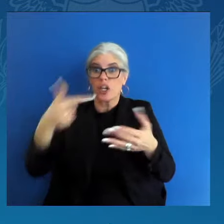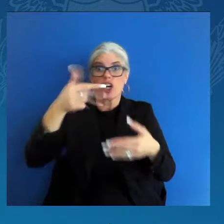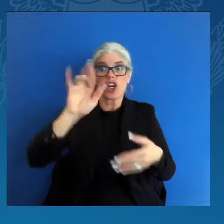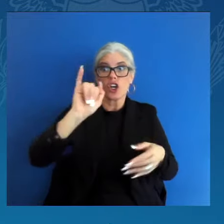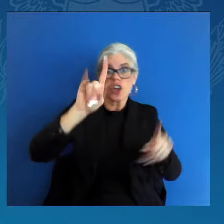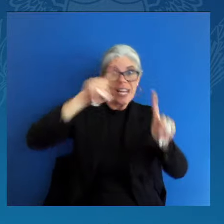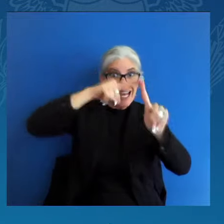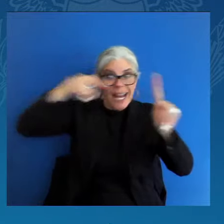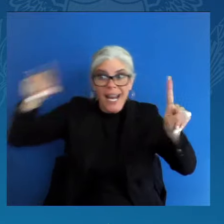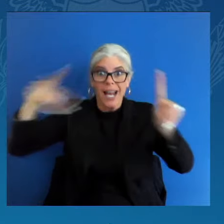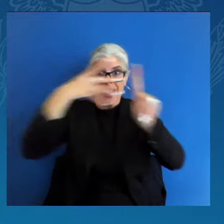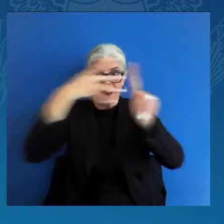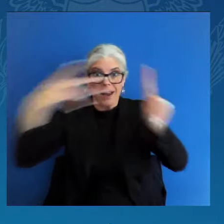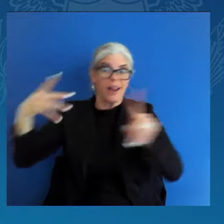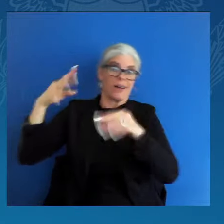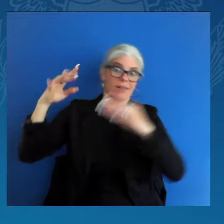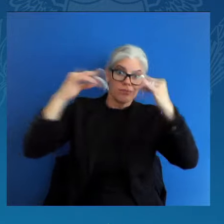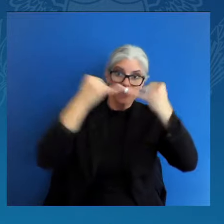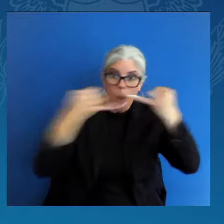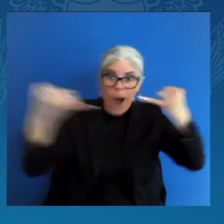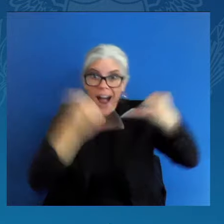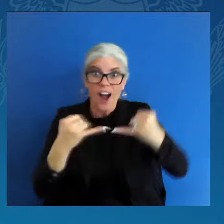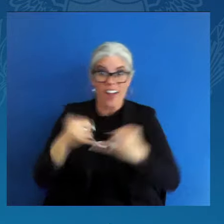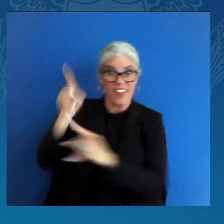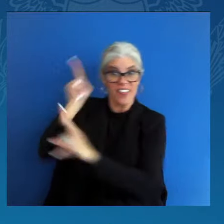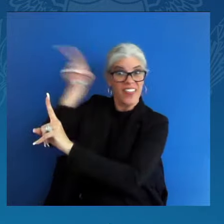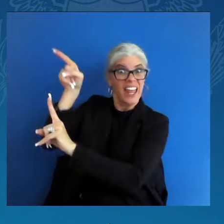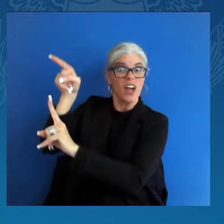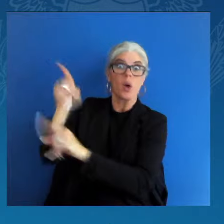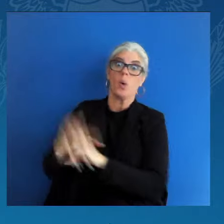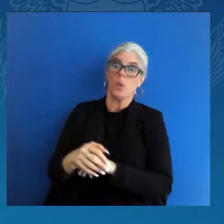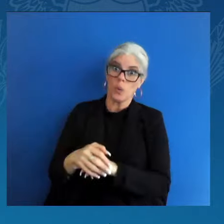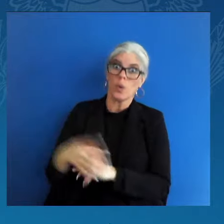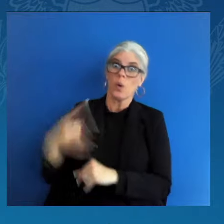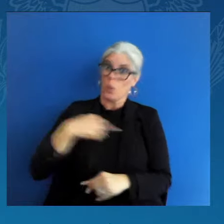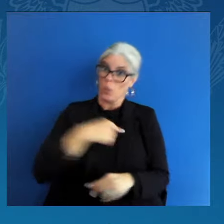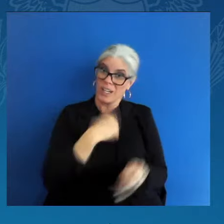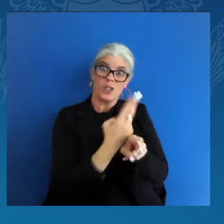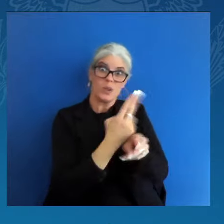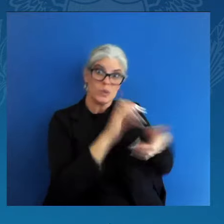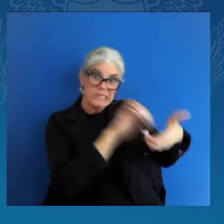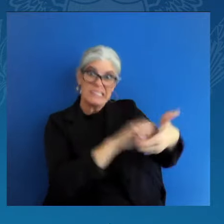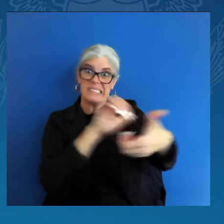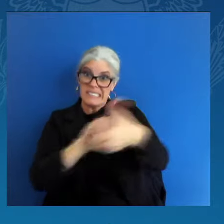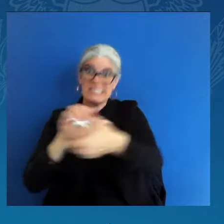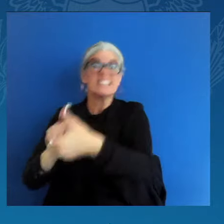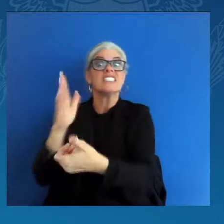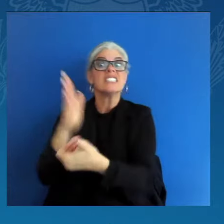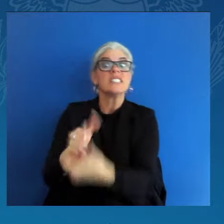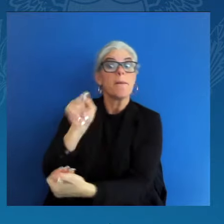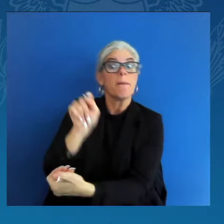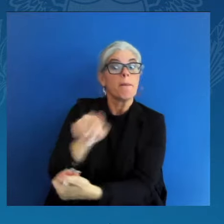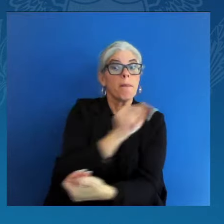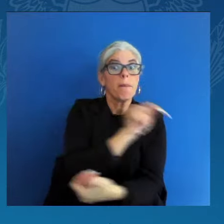NOAA develops, deploys and sustains operational space weather, satellite systems that safeguard society on Earth